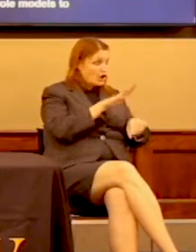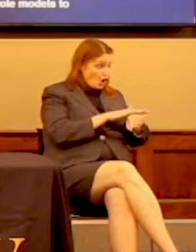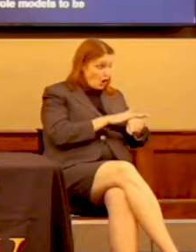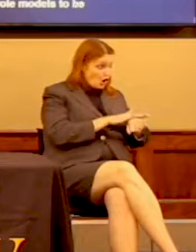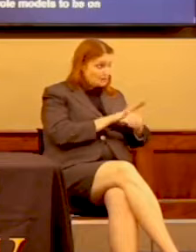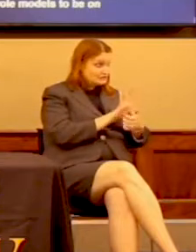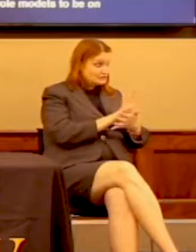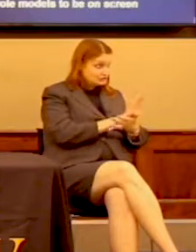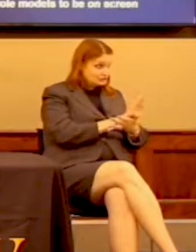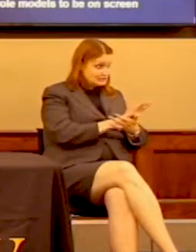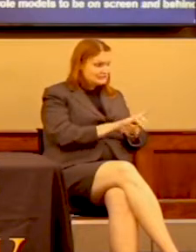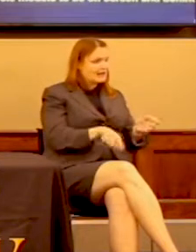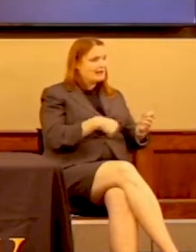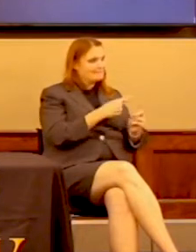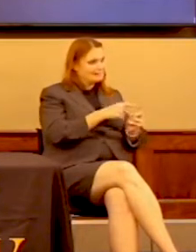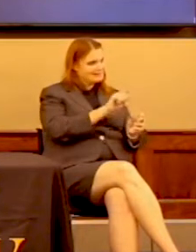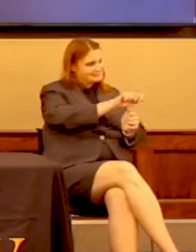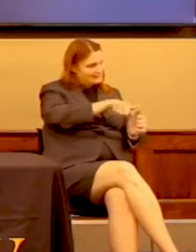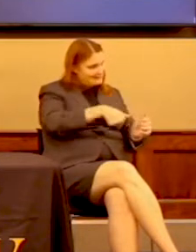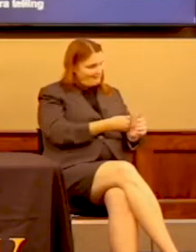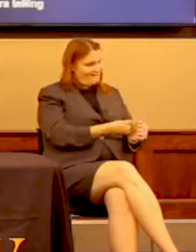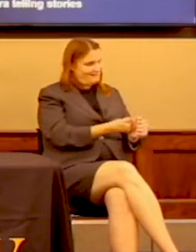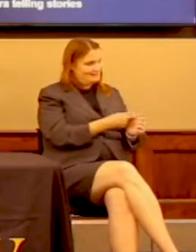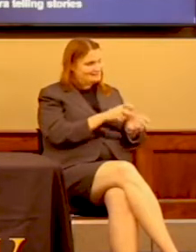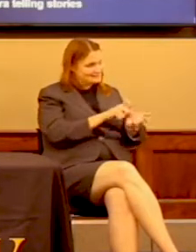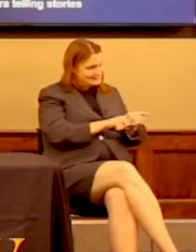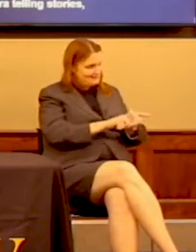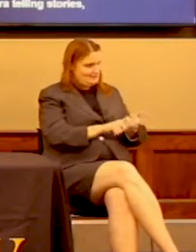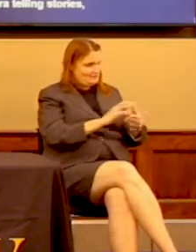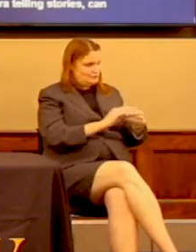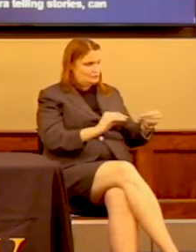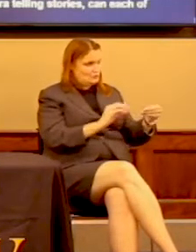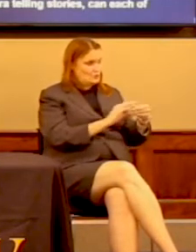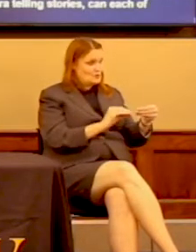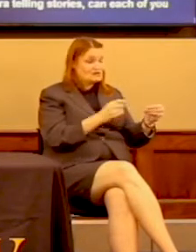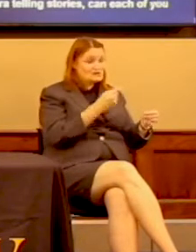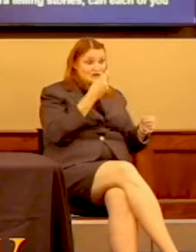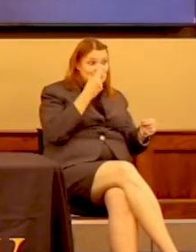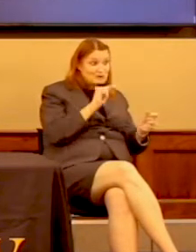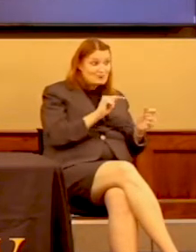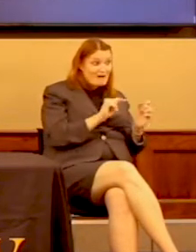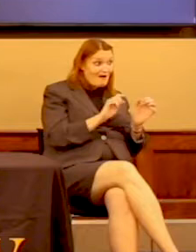camera telling stories can each of you